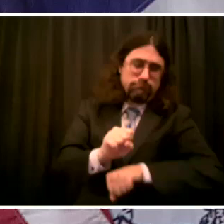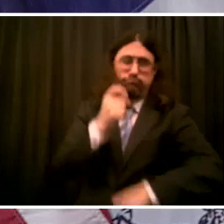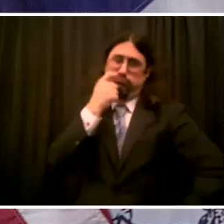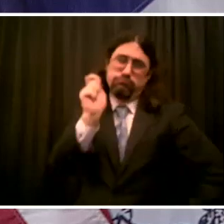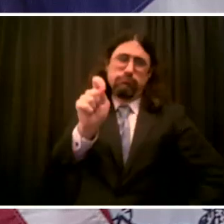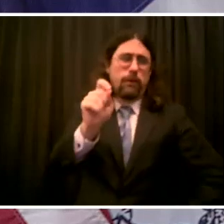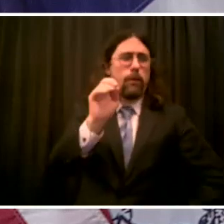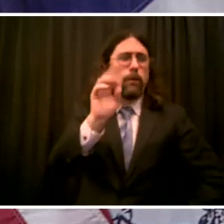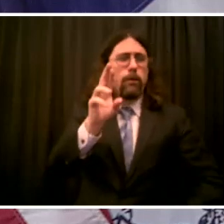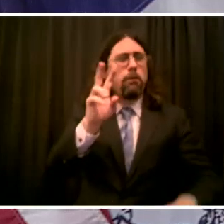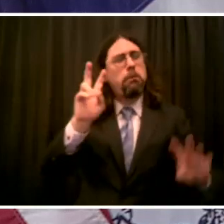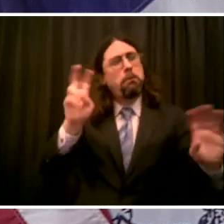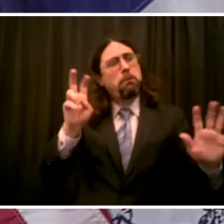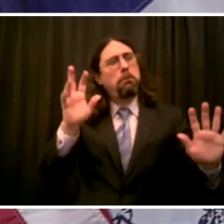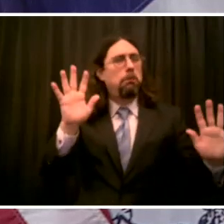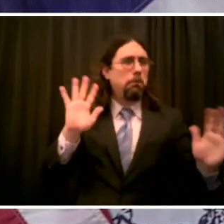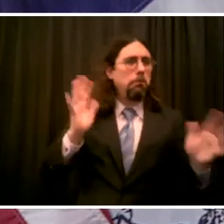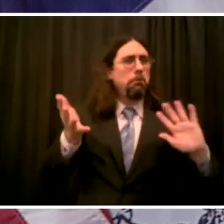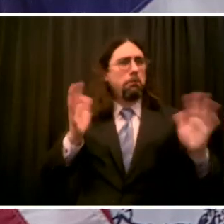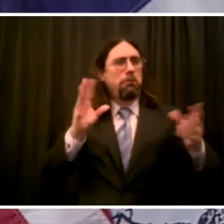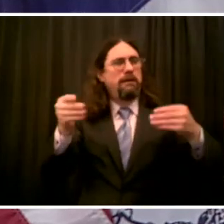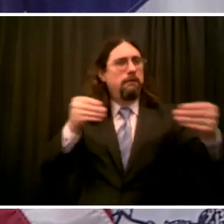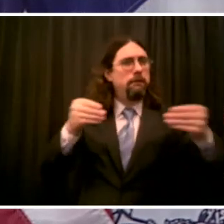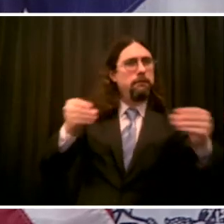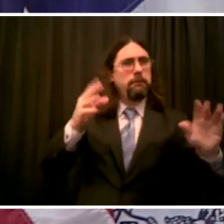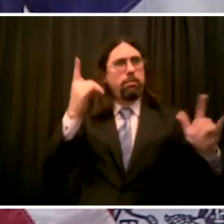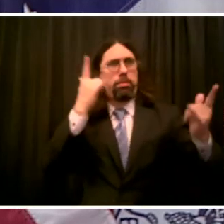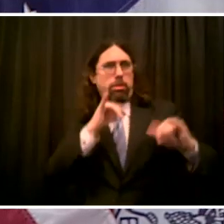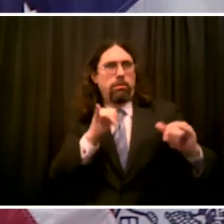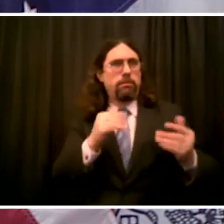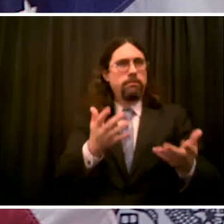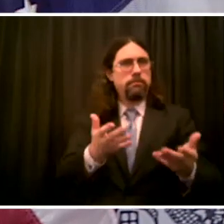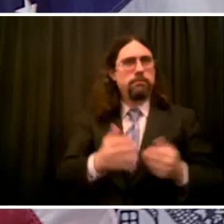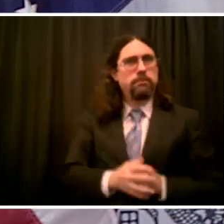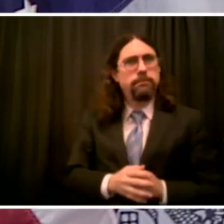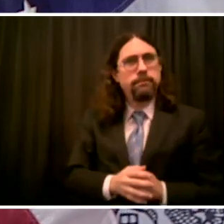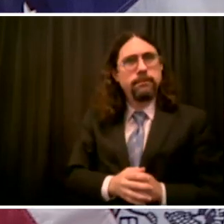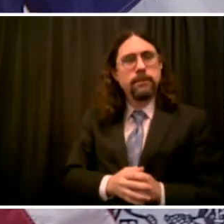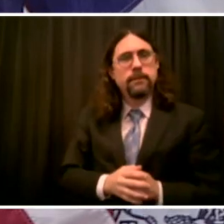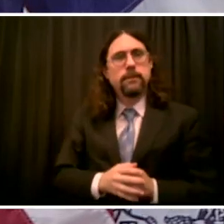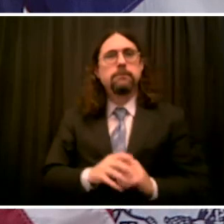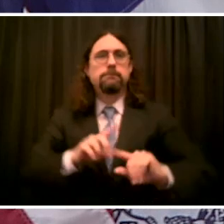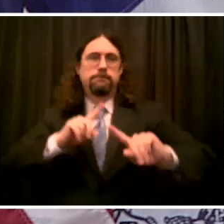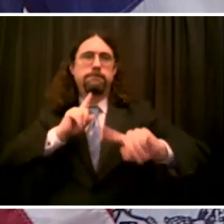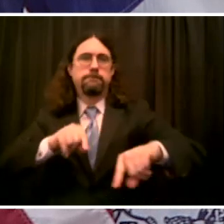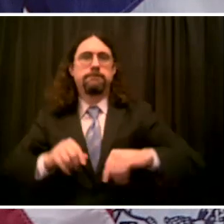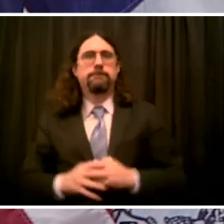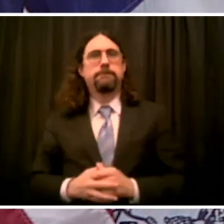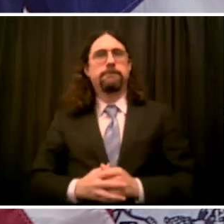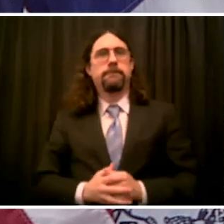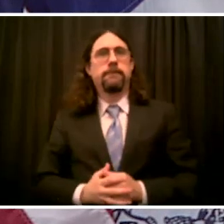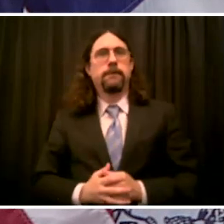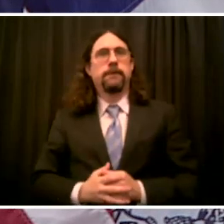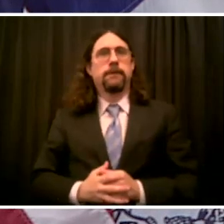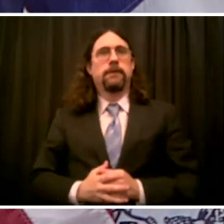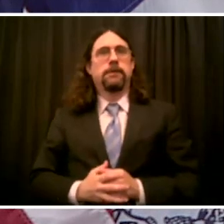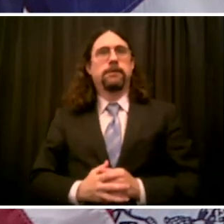WOULD BE HELPFUL. T>>HA NKYOU. I'LL TURN TO -- EXCUSE ME,